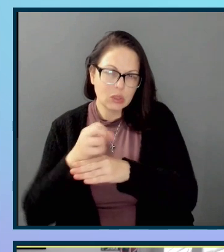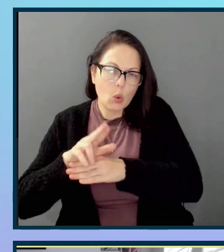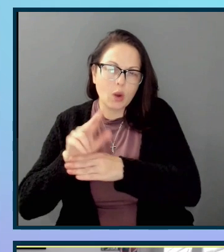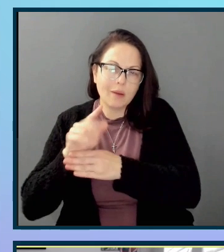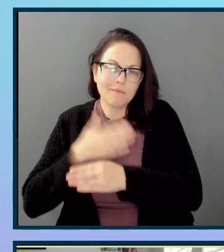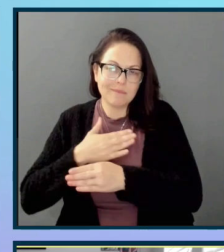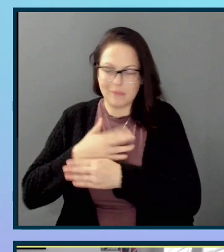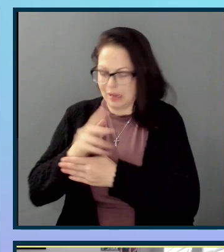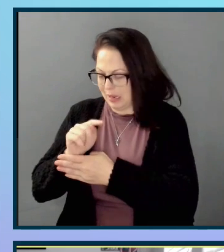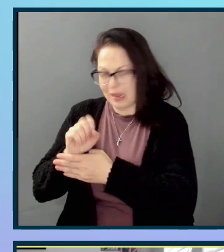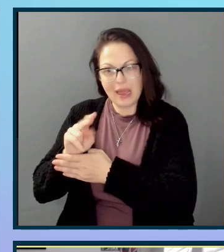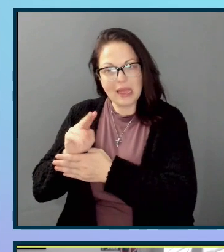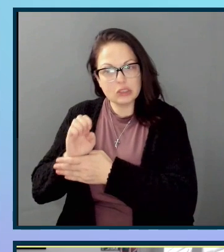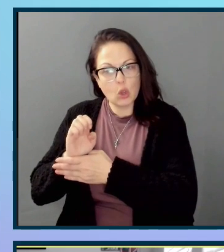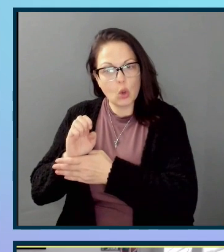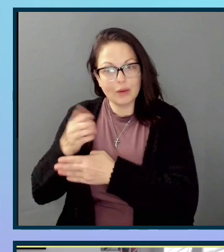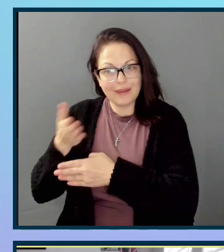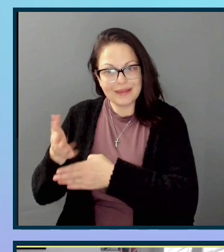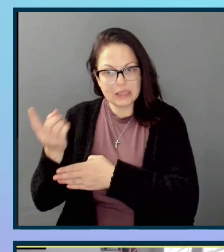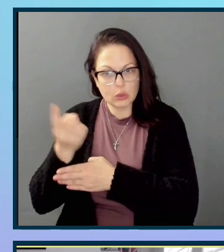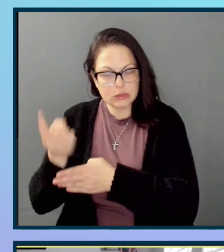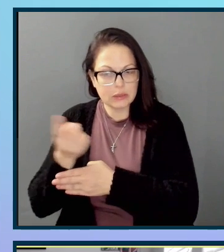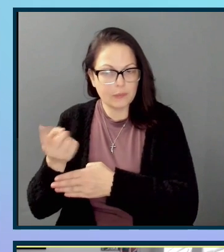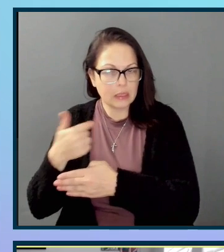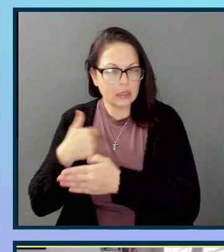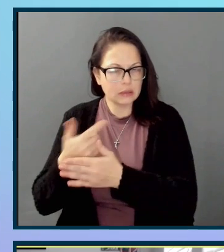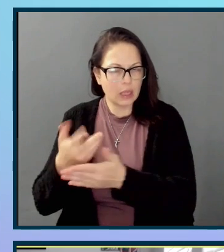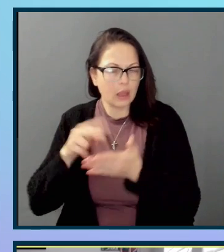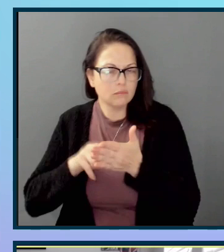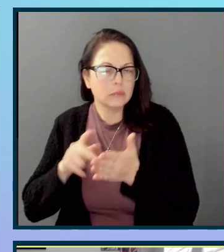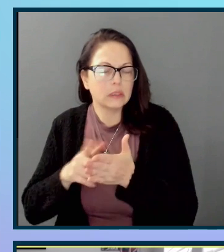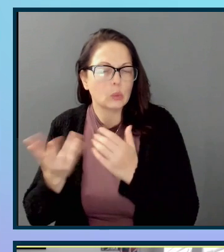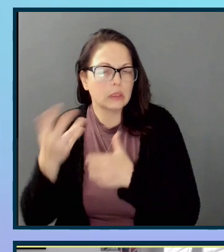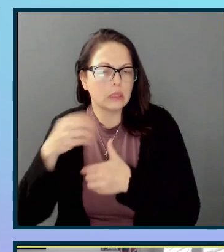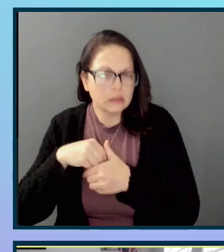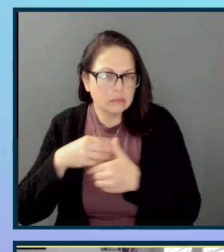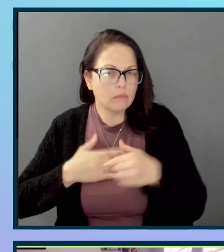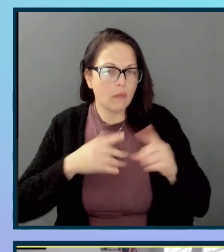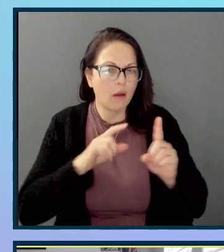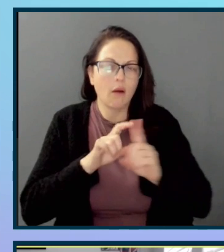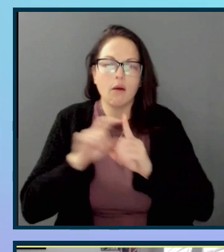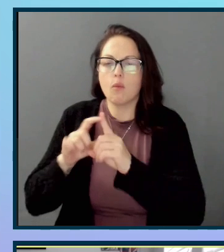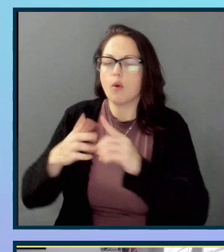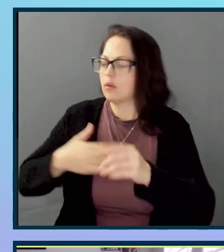Is there something that is implied? And if there is, if there's hidden meaning or if there's implied meaning